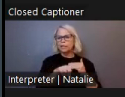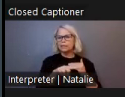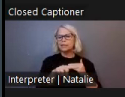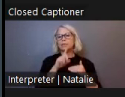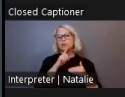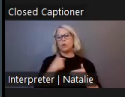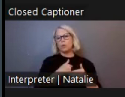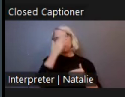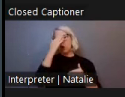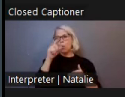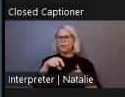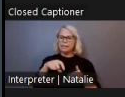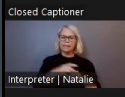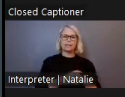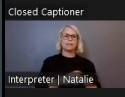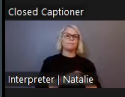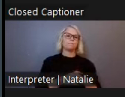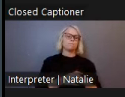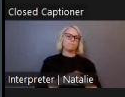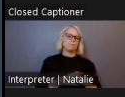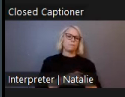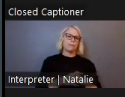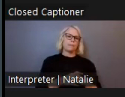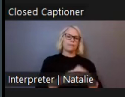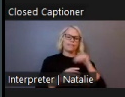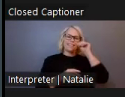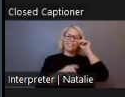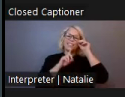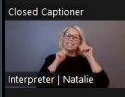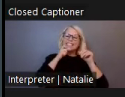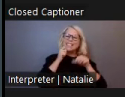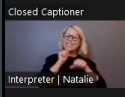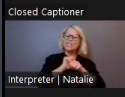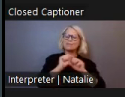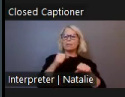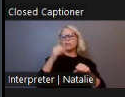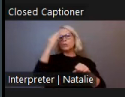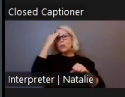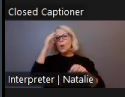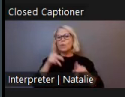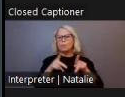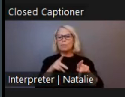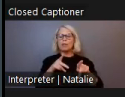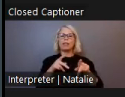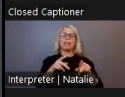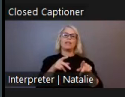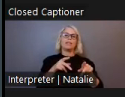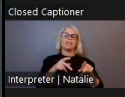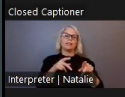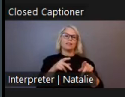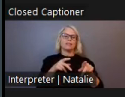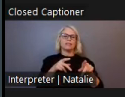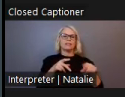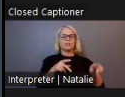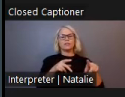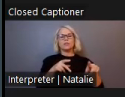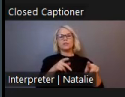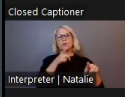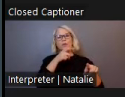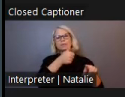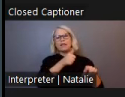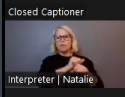It is neat work, being able to know the folks that are working through their every day's